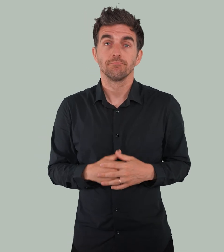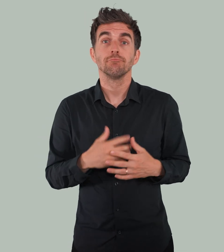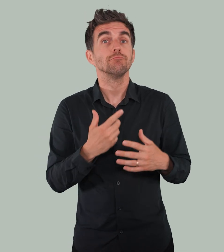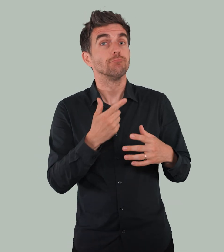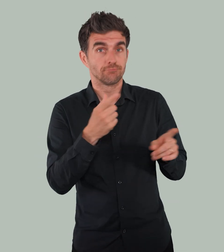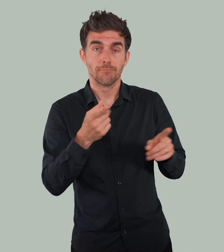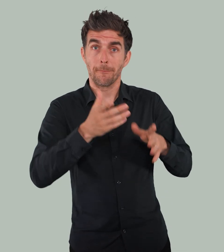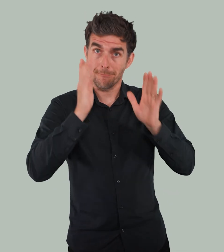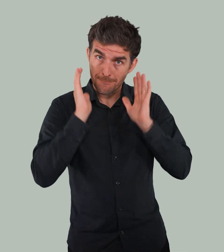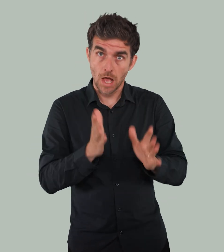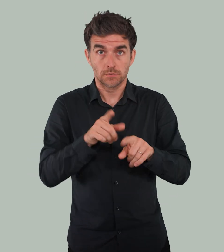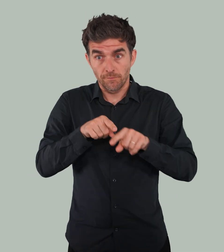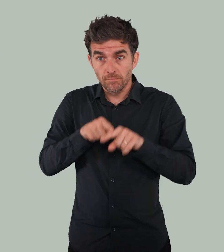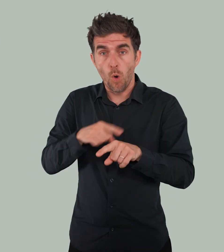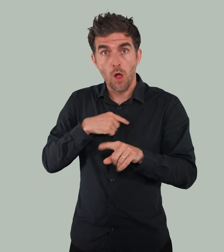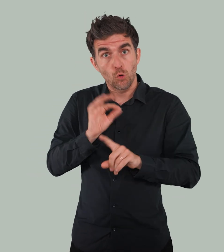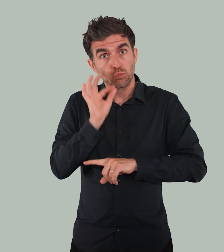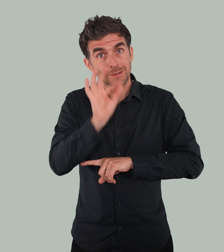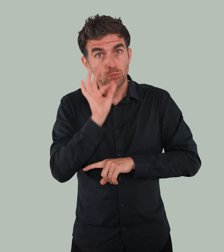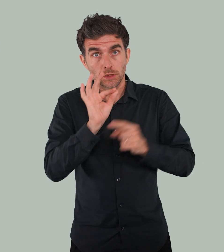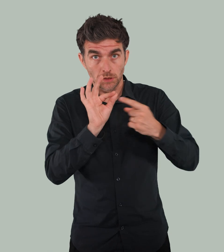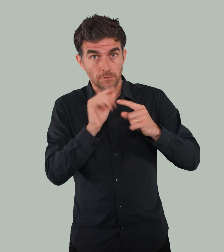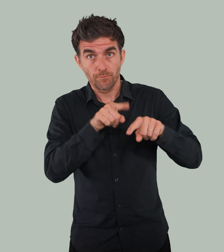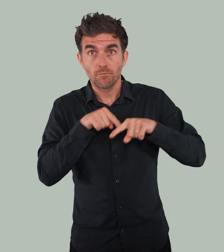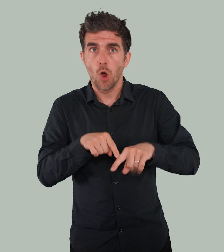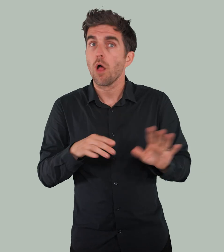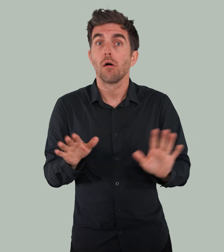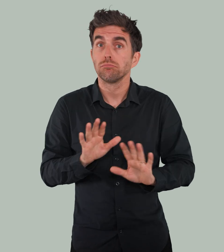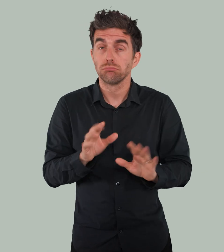Respondents were not required to follow specific questions and